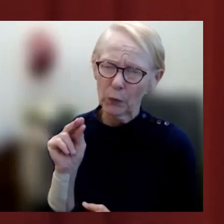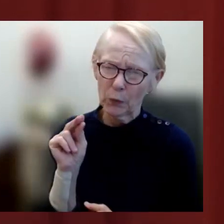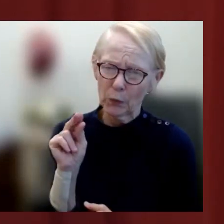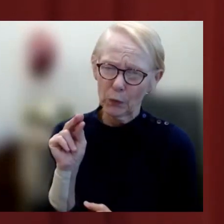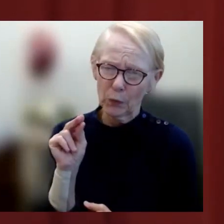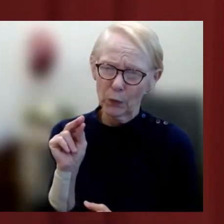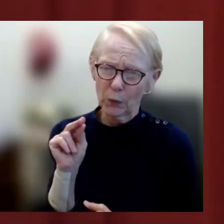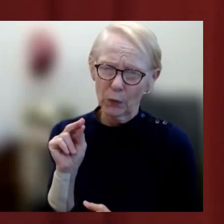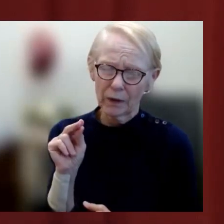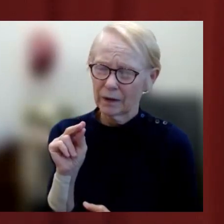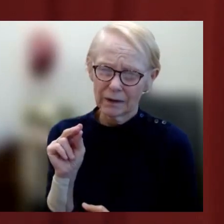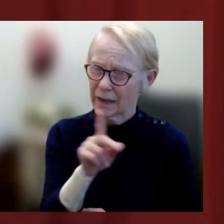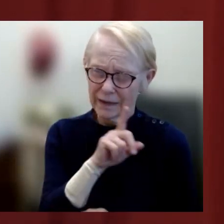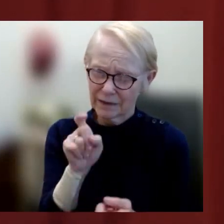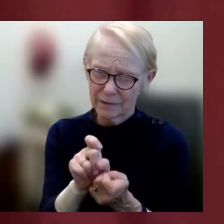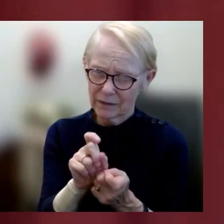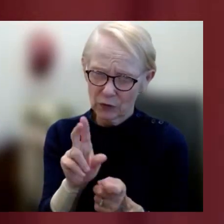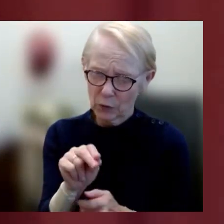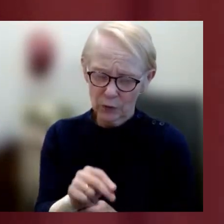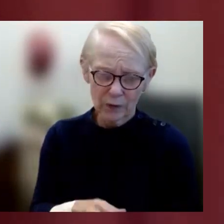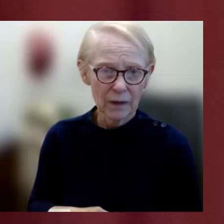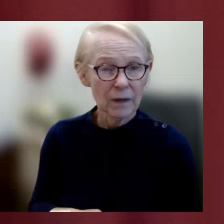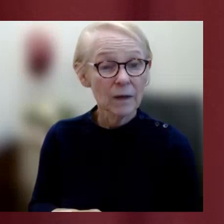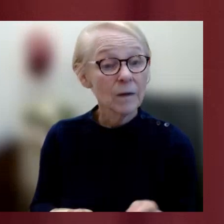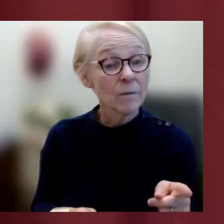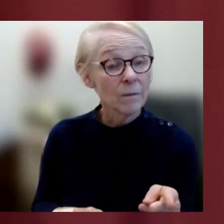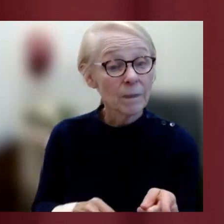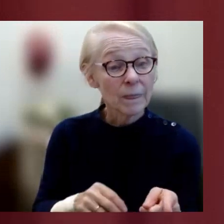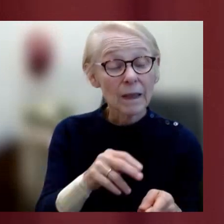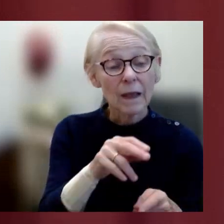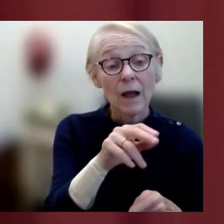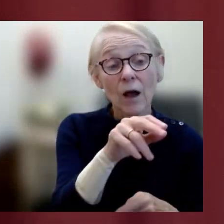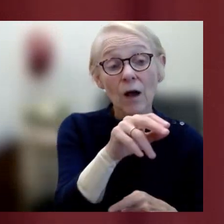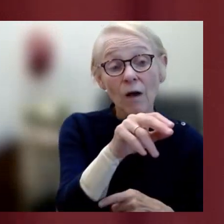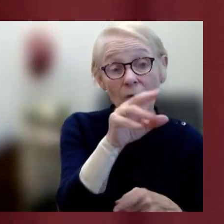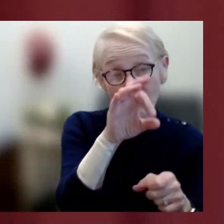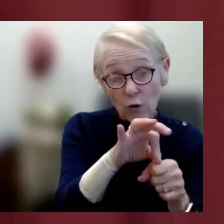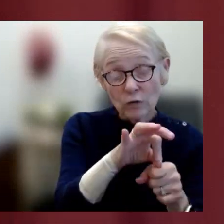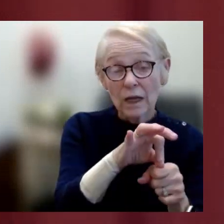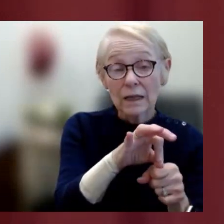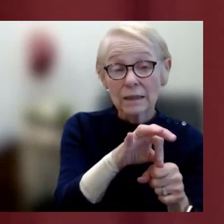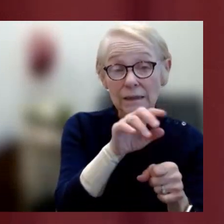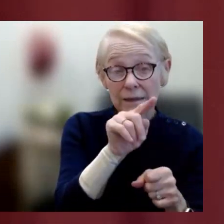right and again I'll mention that that vote.pa.gov is a great resource absolutely and a lot of the